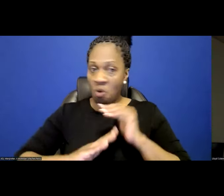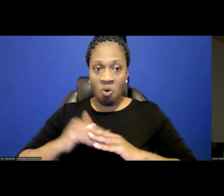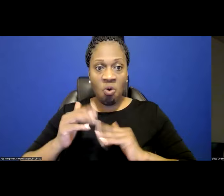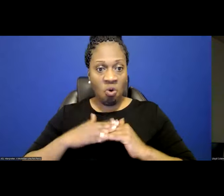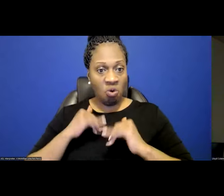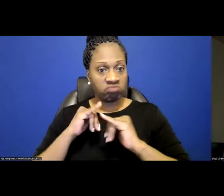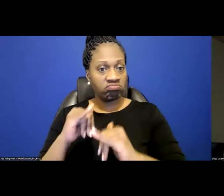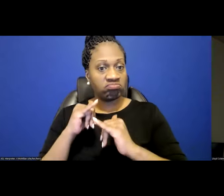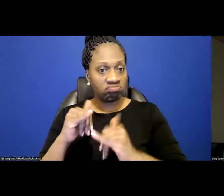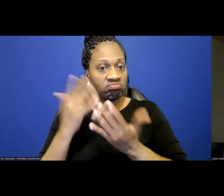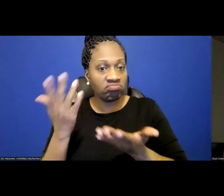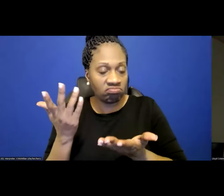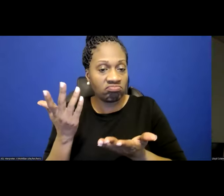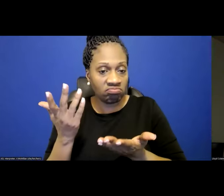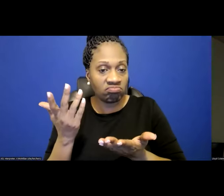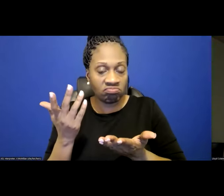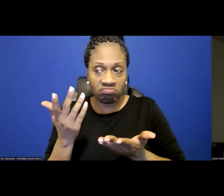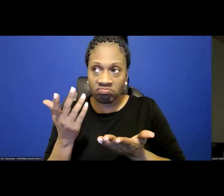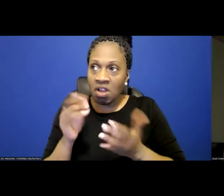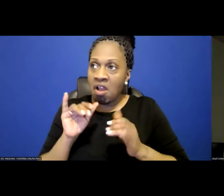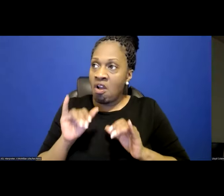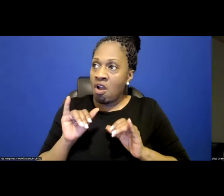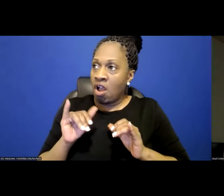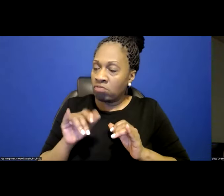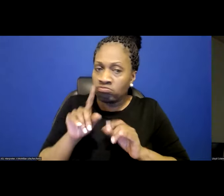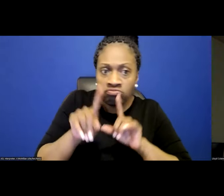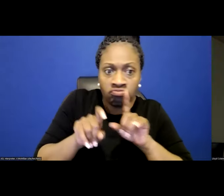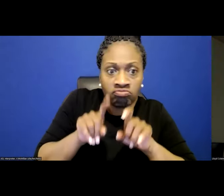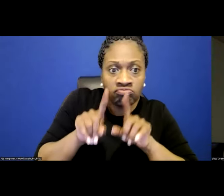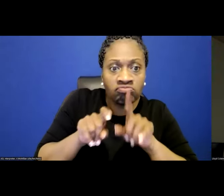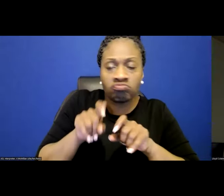and enables them to ask questions about it.